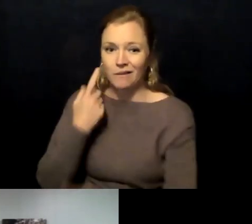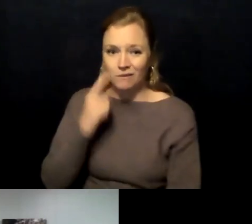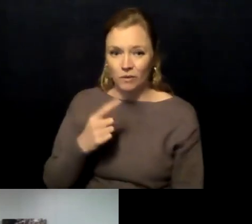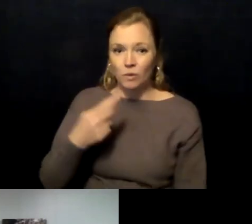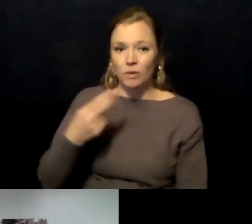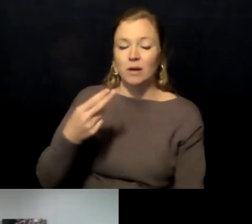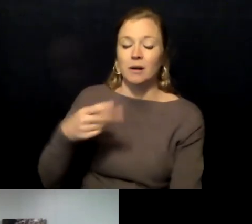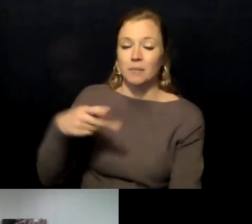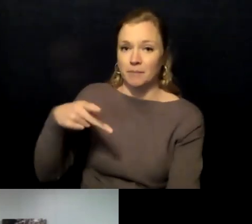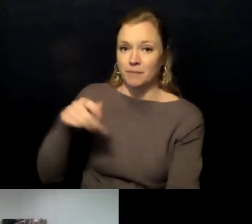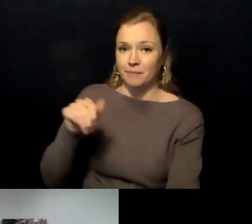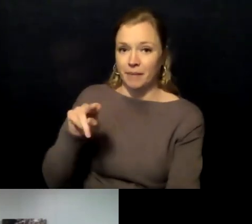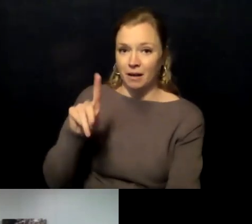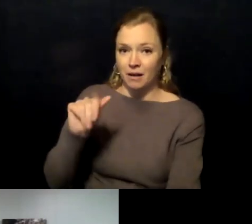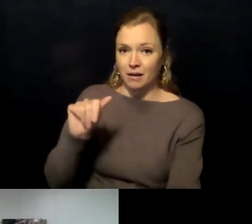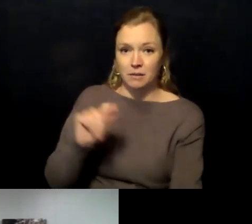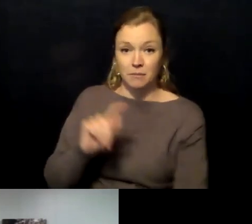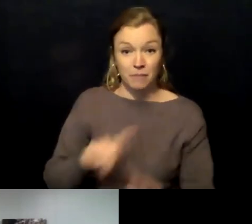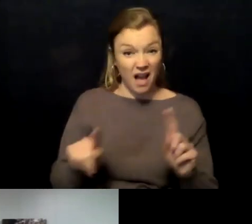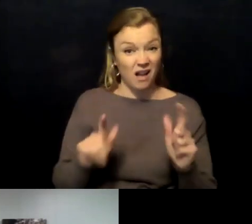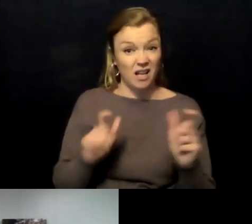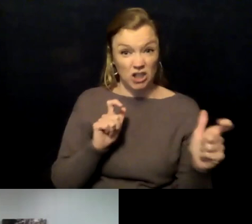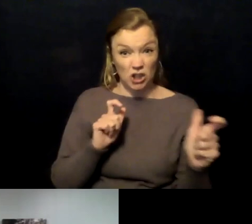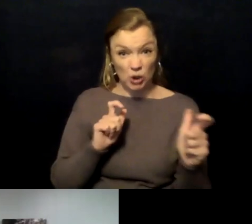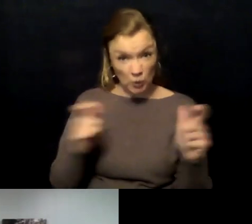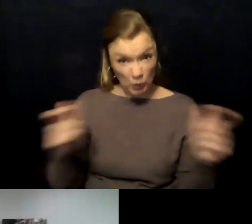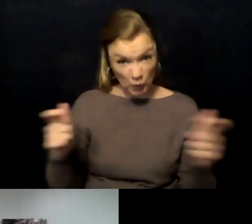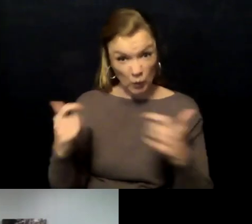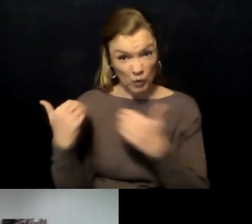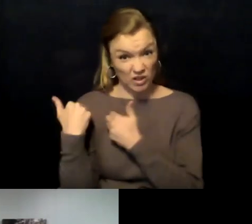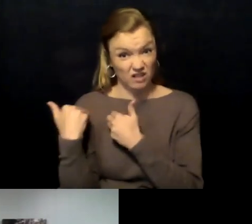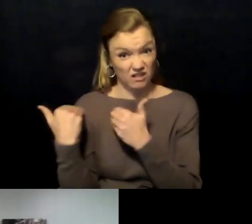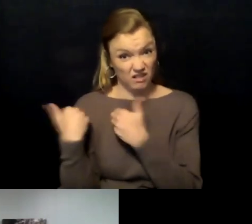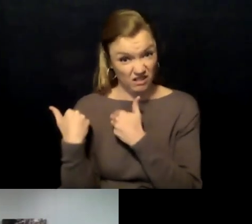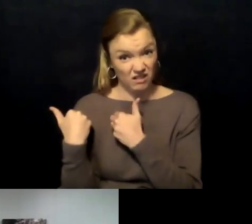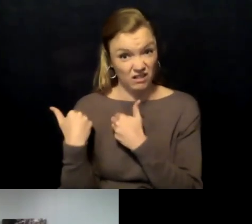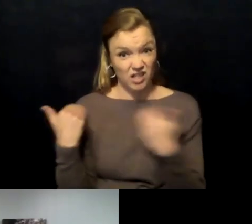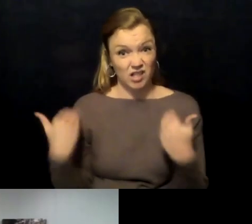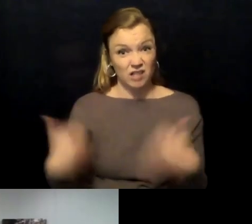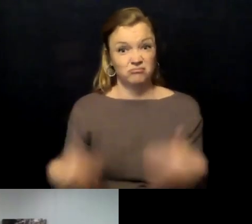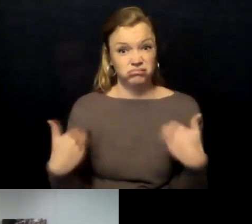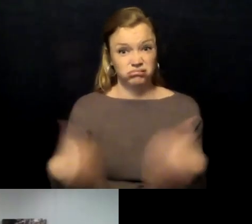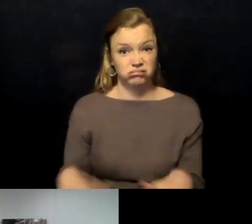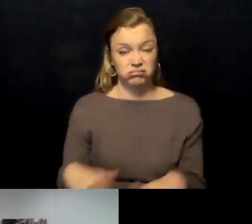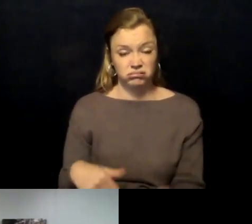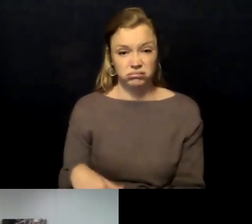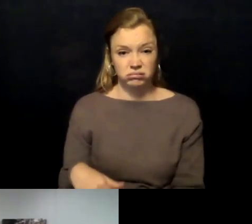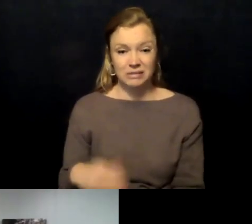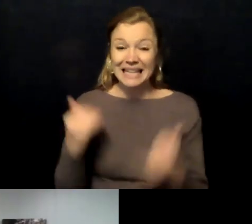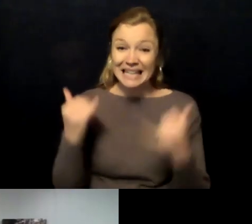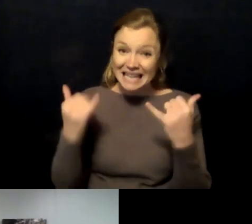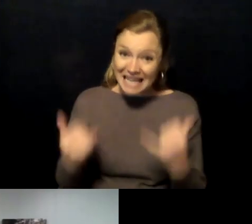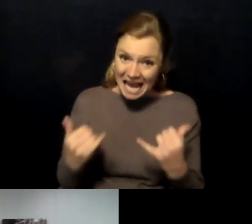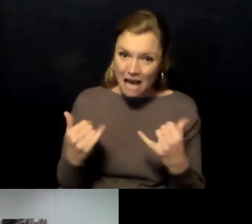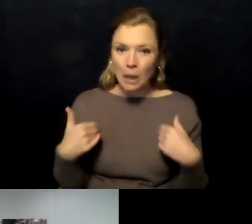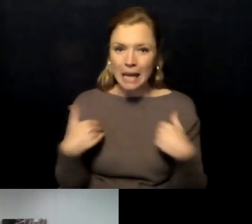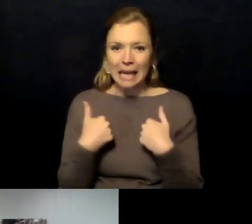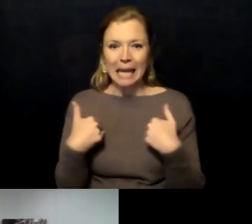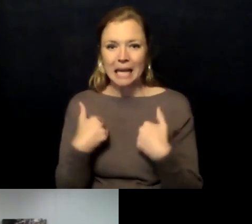job. So it actually is our animal nutrition